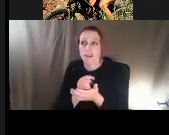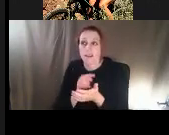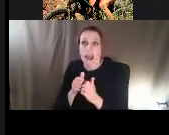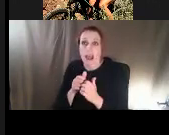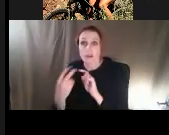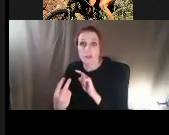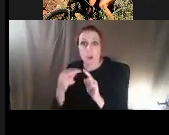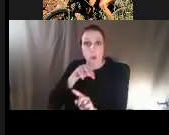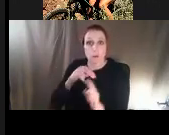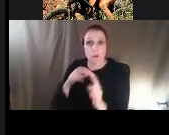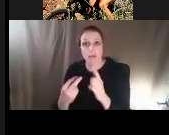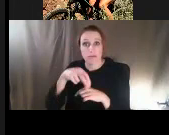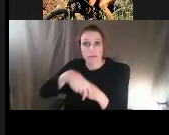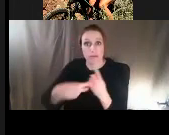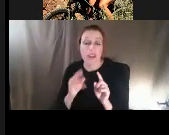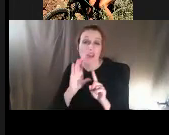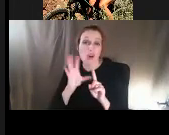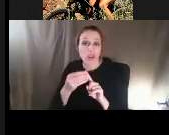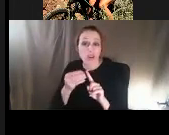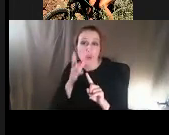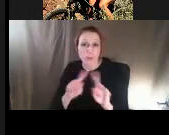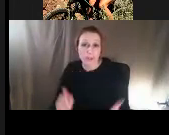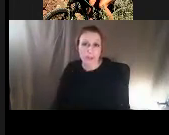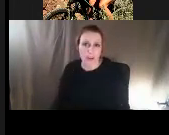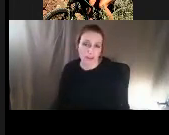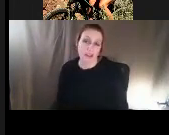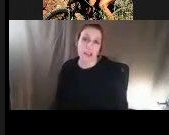And this is very hard to discern, very hard to discern.